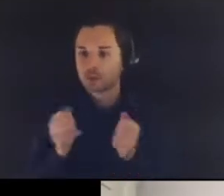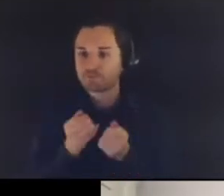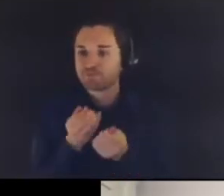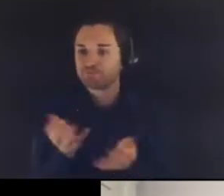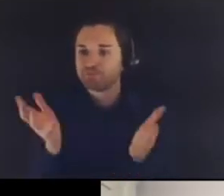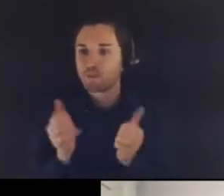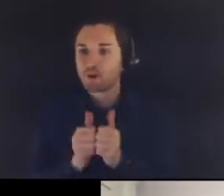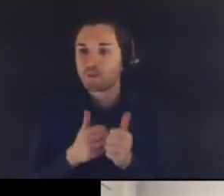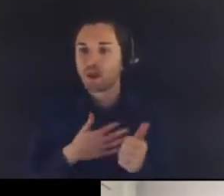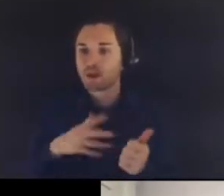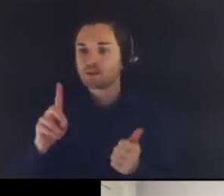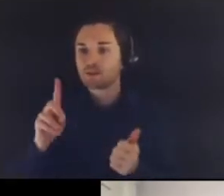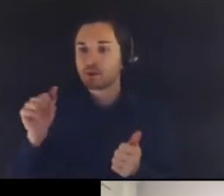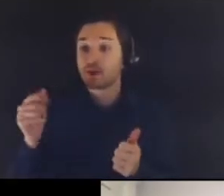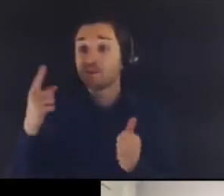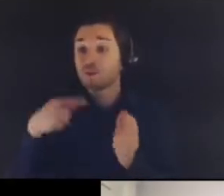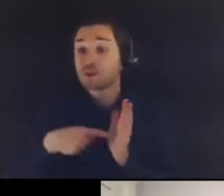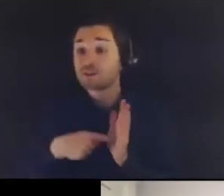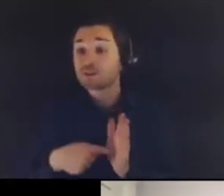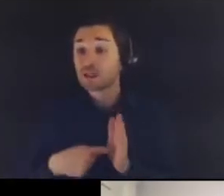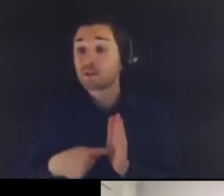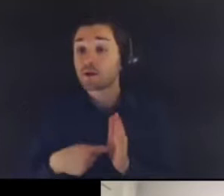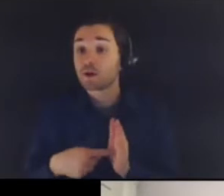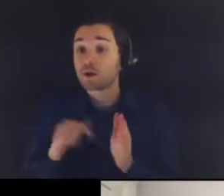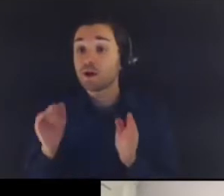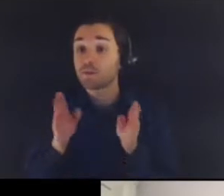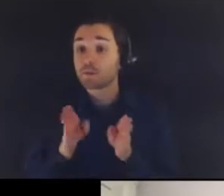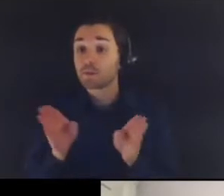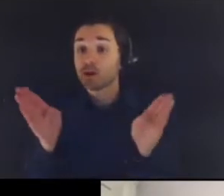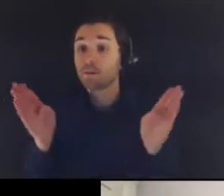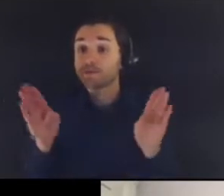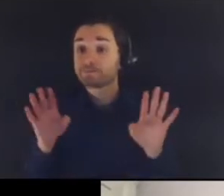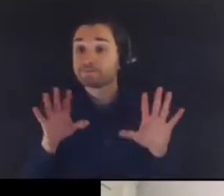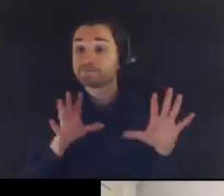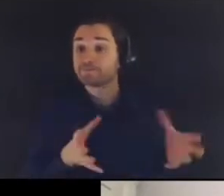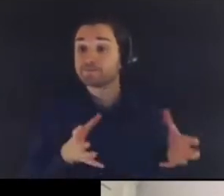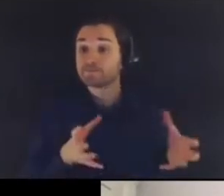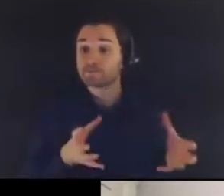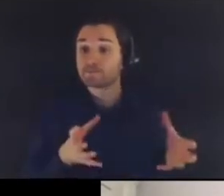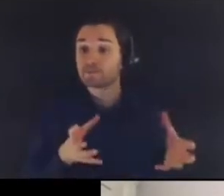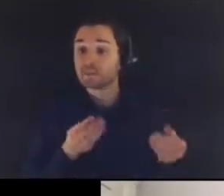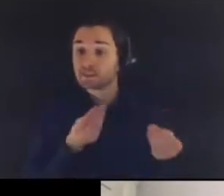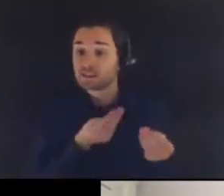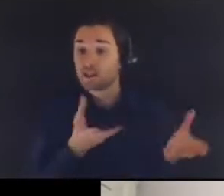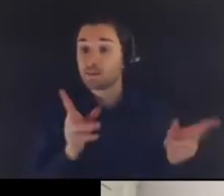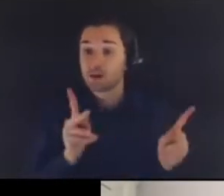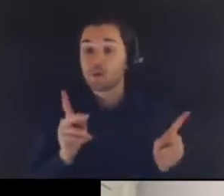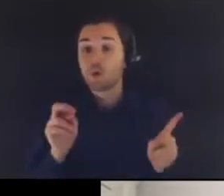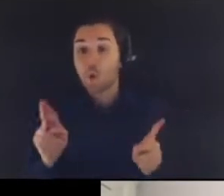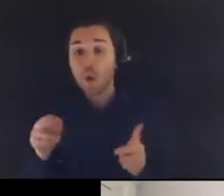are probably other people with disabilities and deaf people who are also struggling in